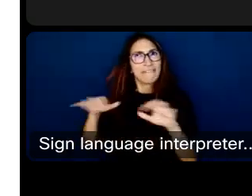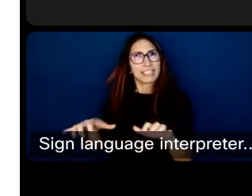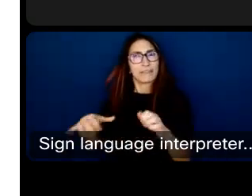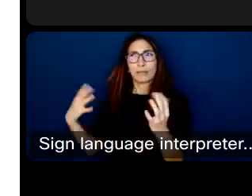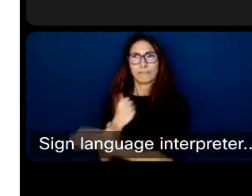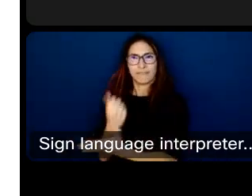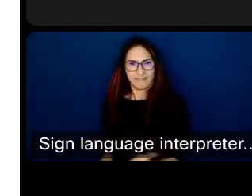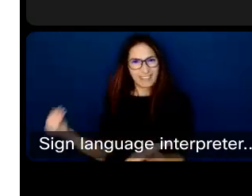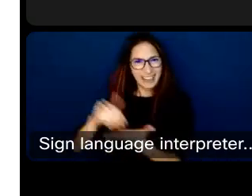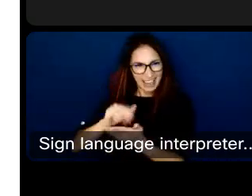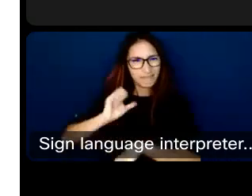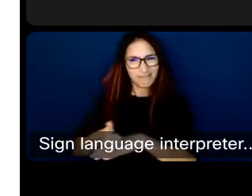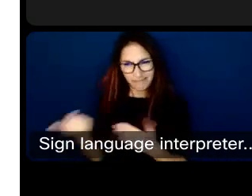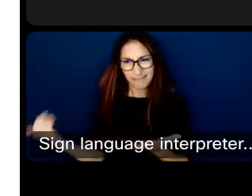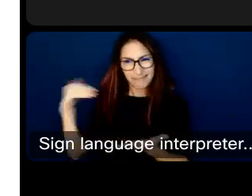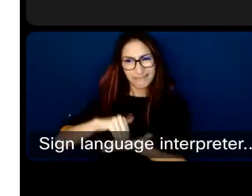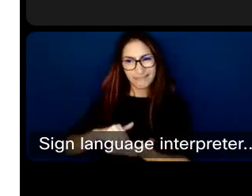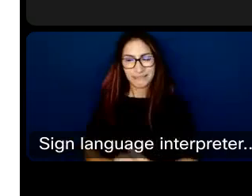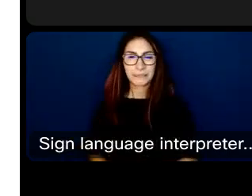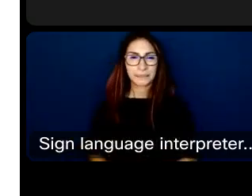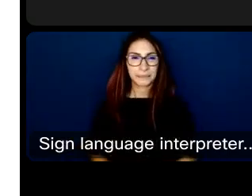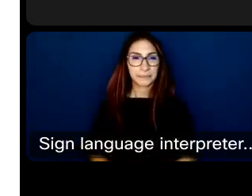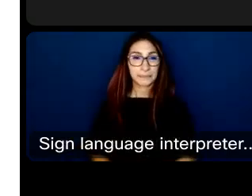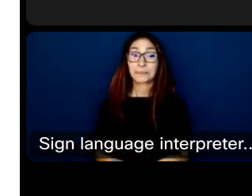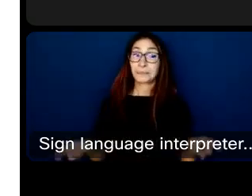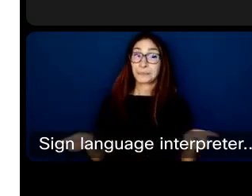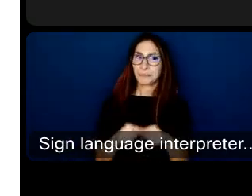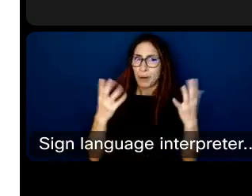is to strive and challenge all of ourselves to provide